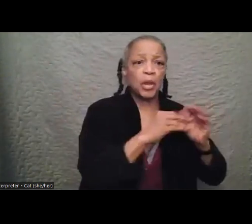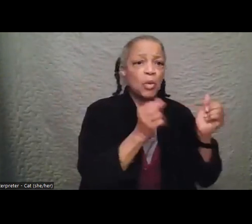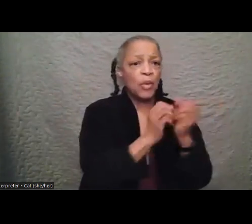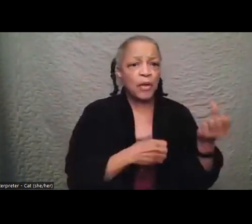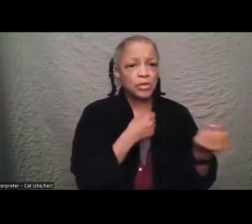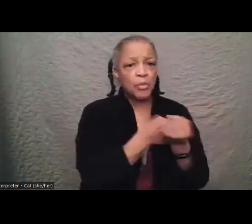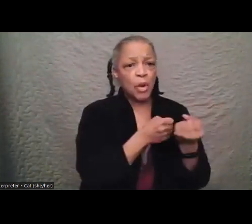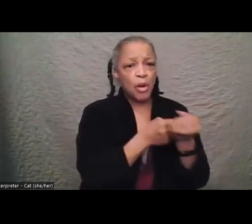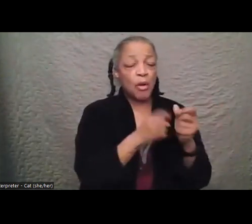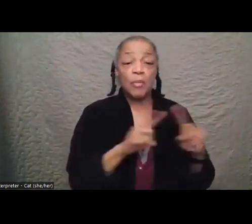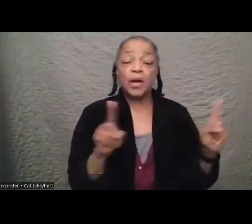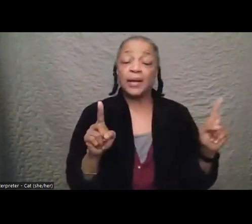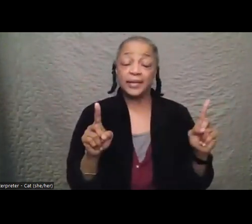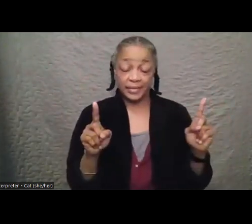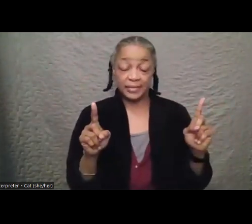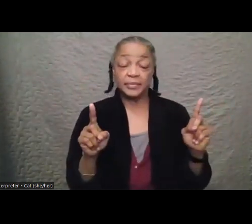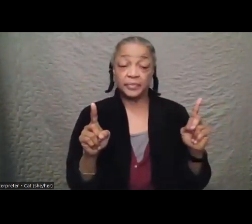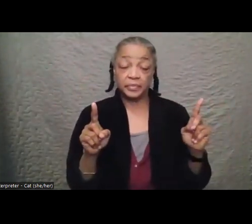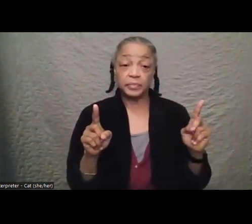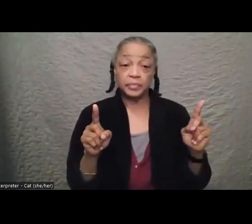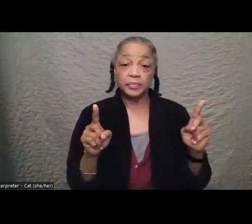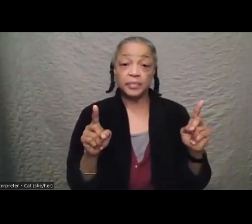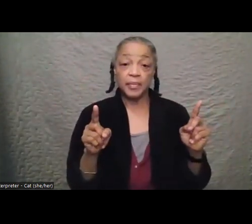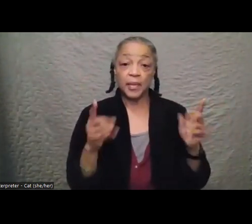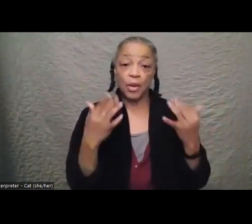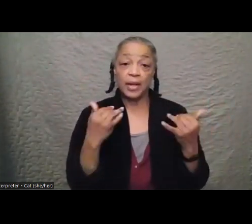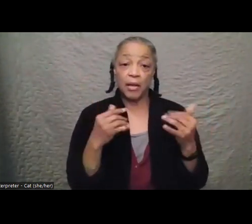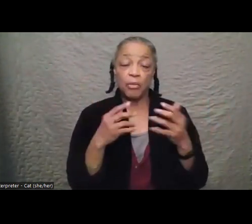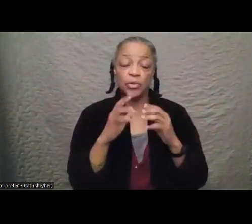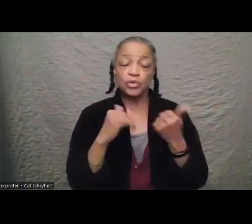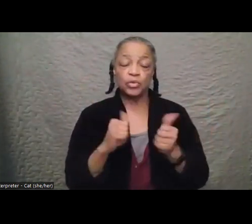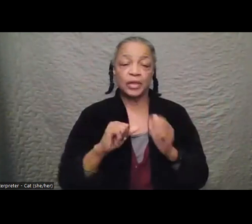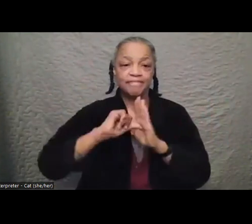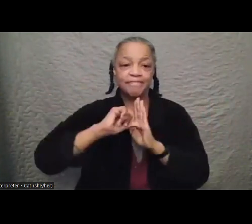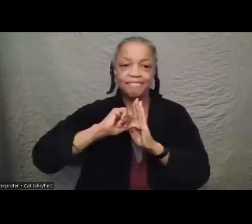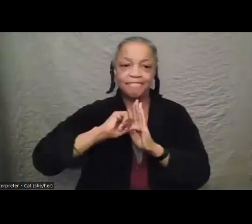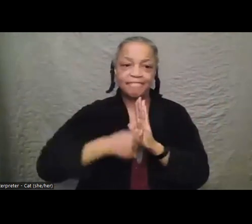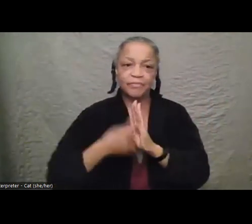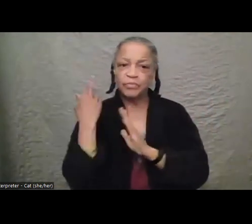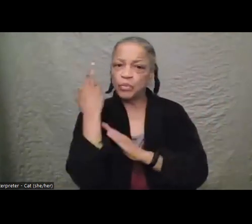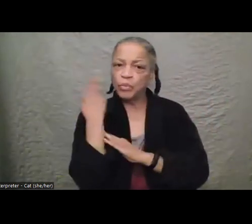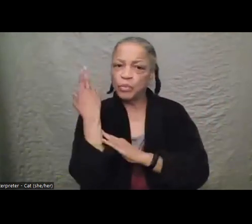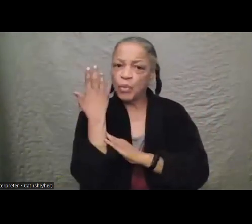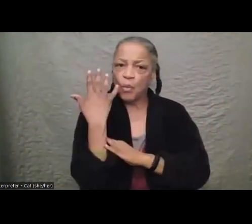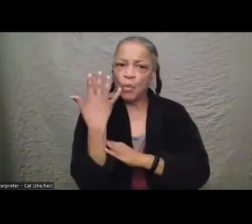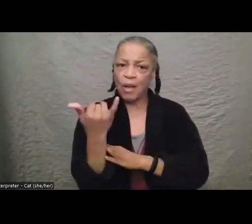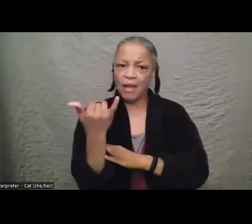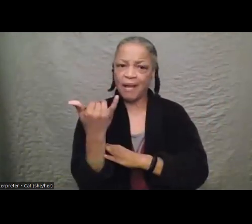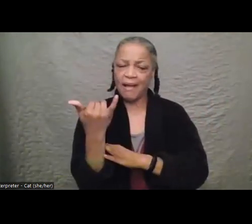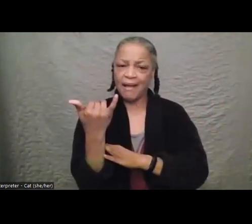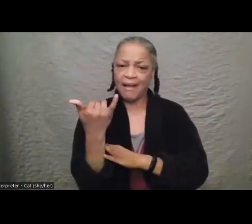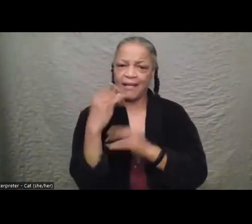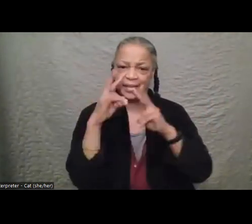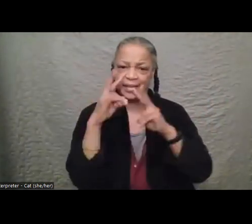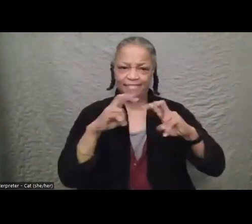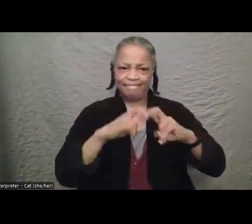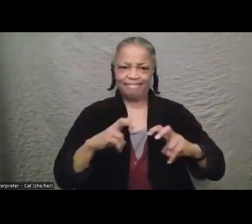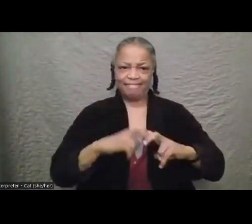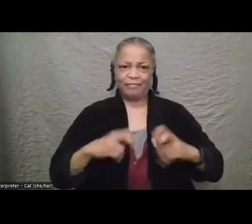We are looking today to highlight the reasons why this examination is so important . Why